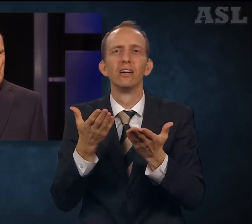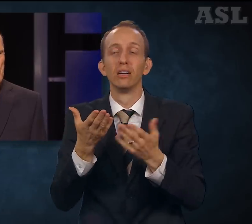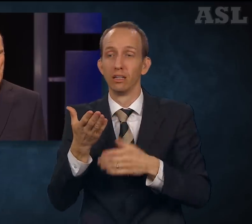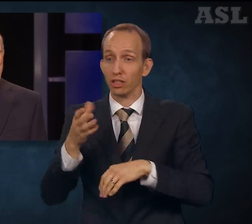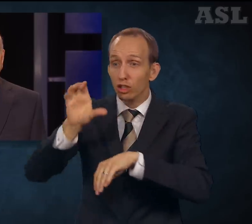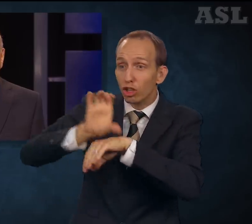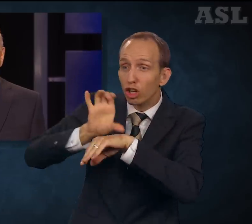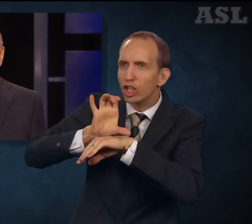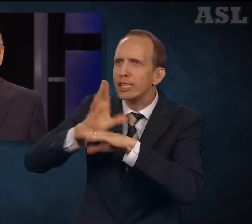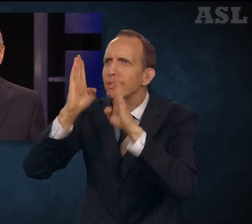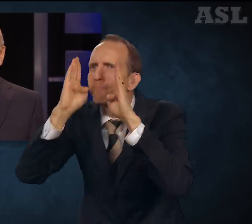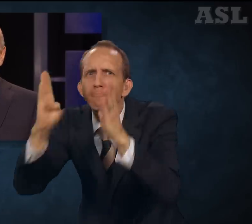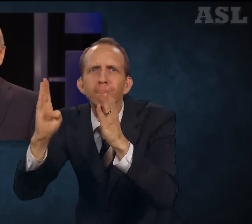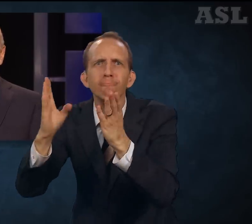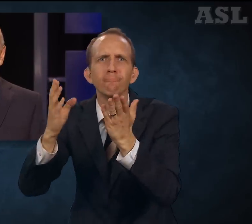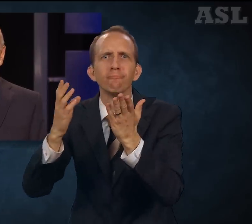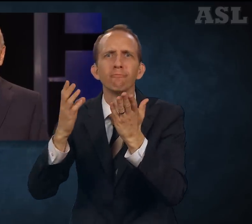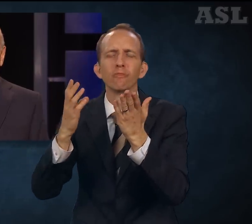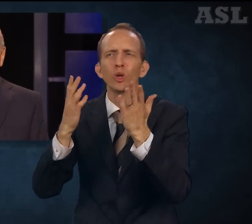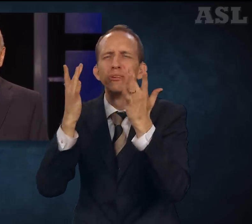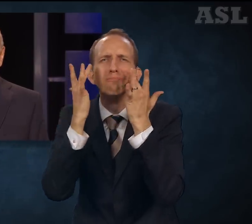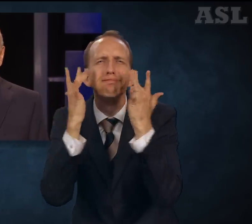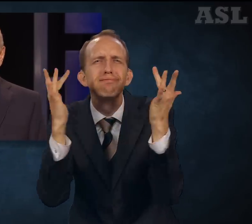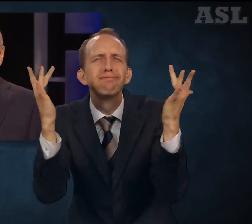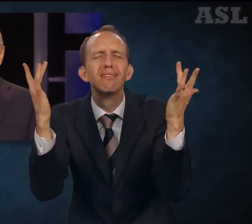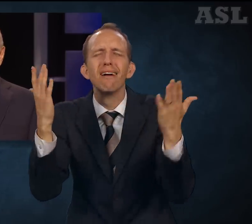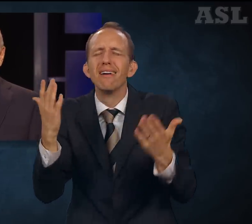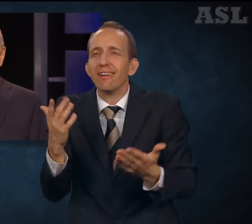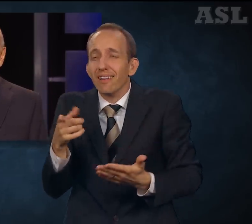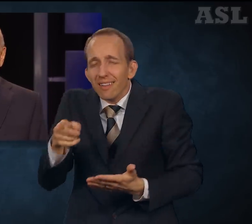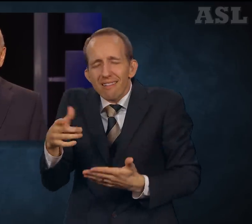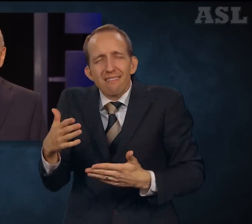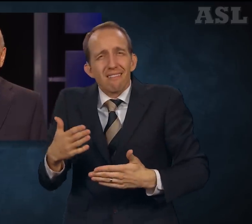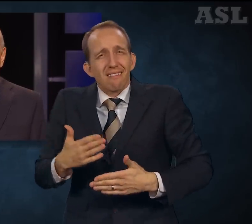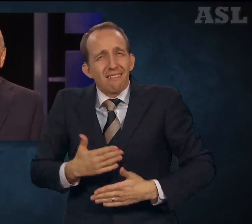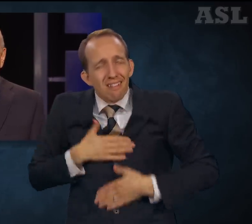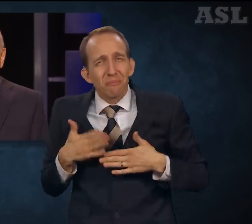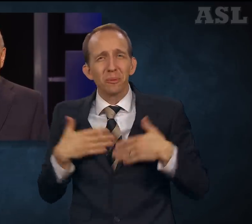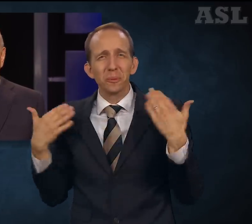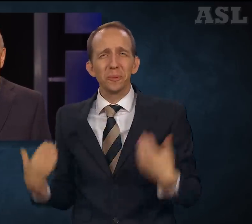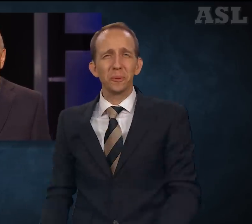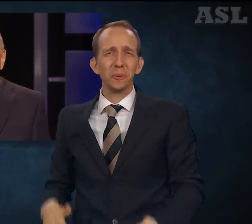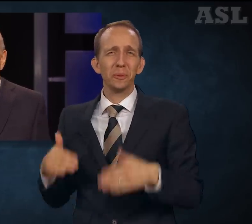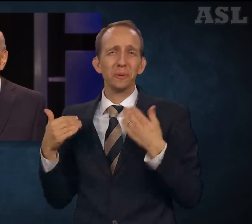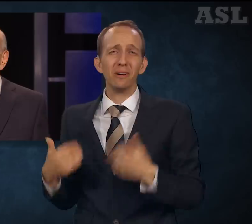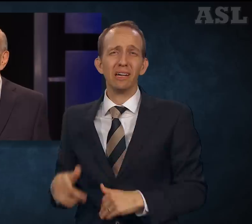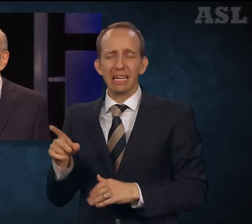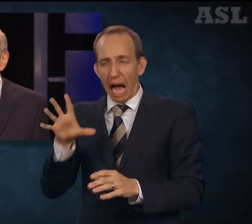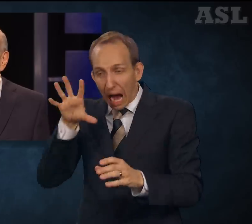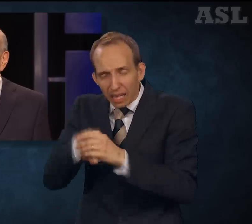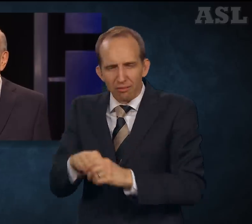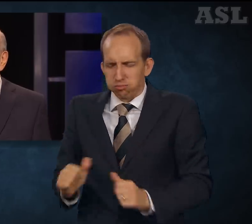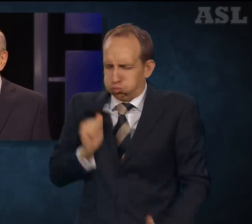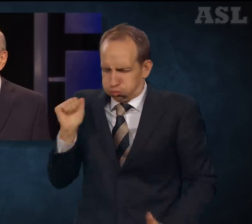HE LISTENS BETTER IN CHURCH, HAS A BRIGHTER COUNTENANCE,